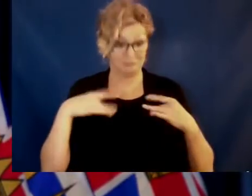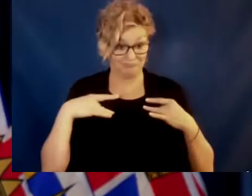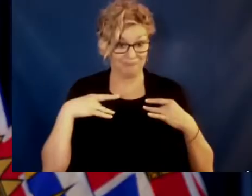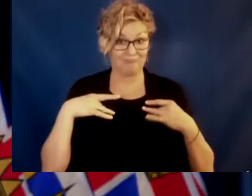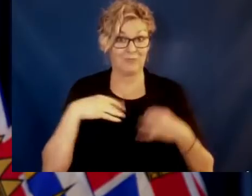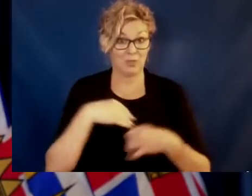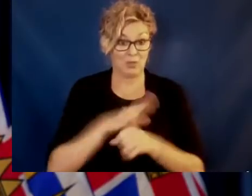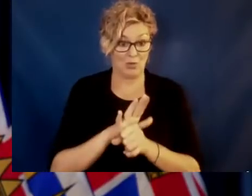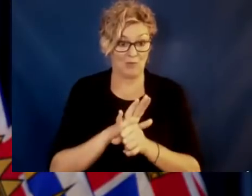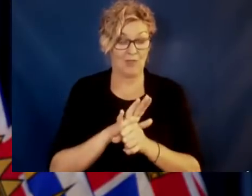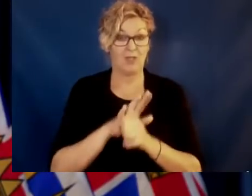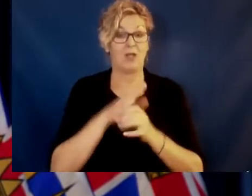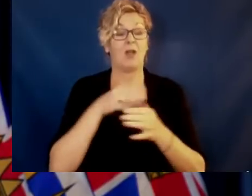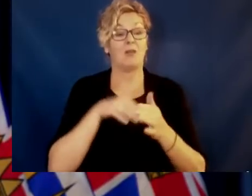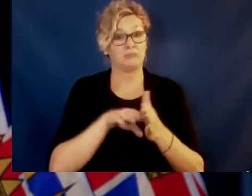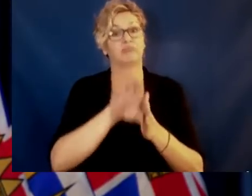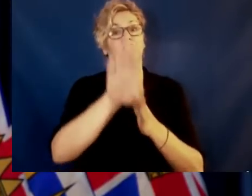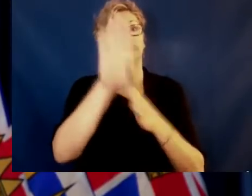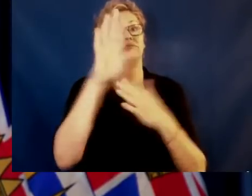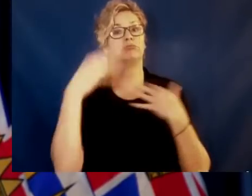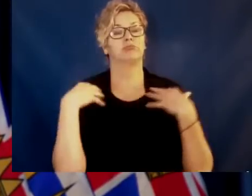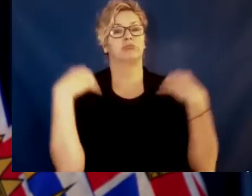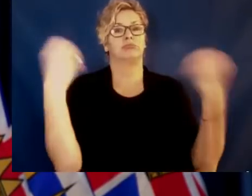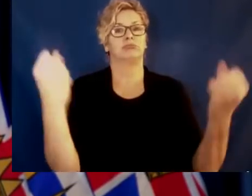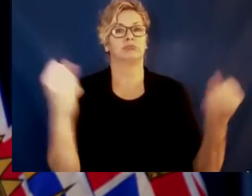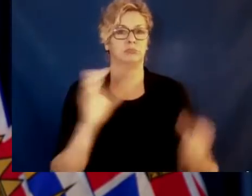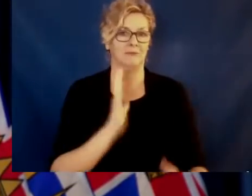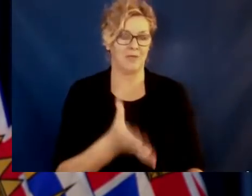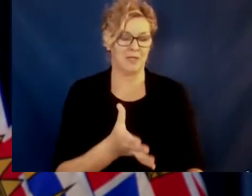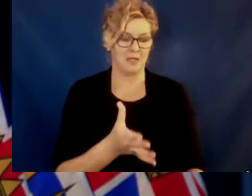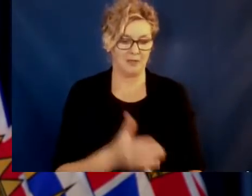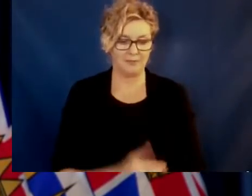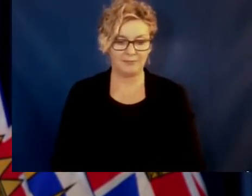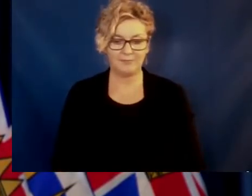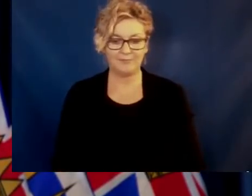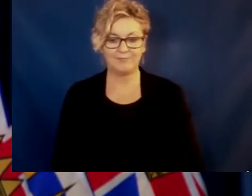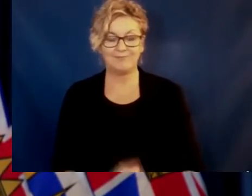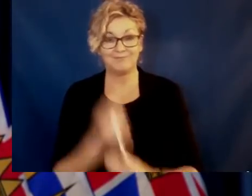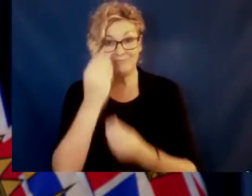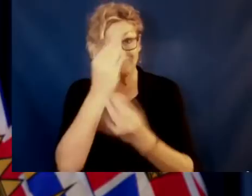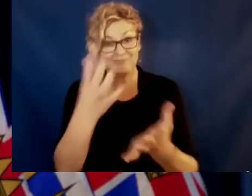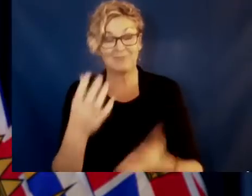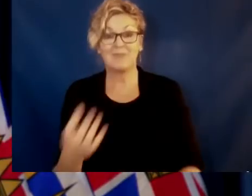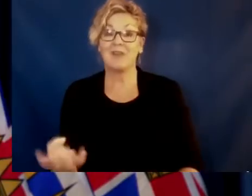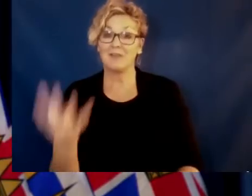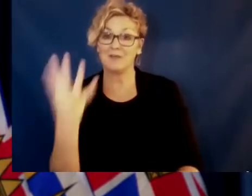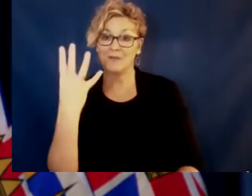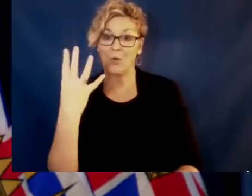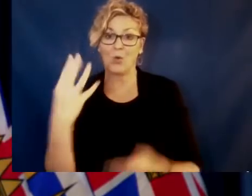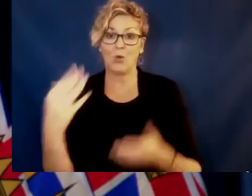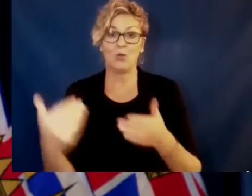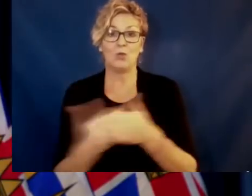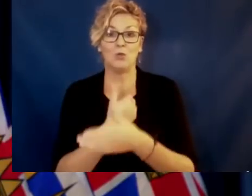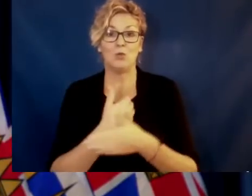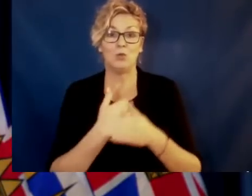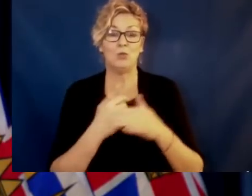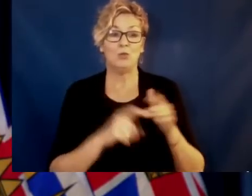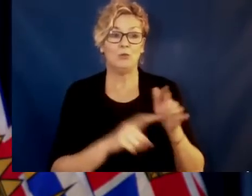Rosemary heights seniors village, the Zion Park manor and the royal